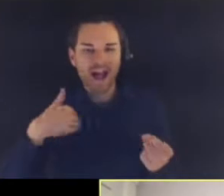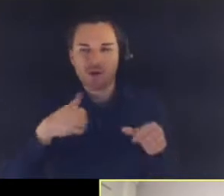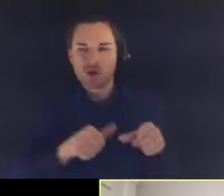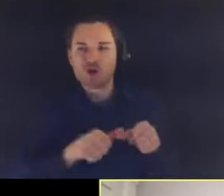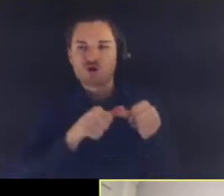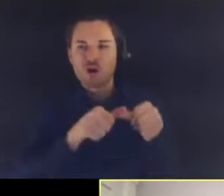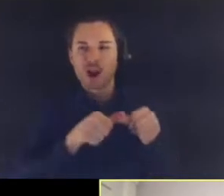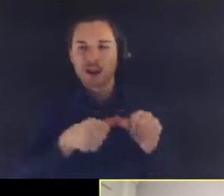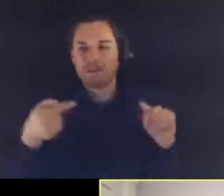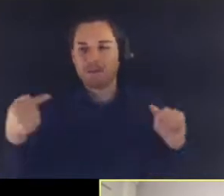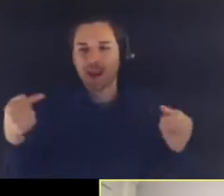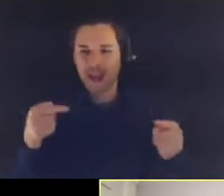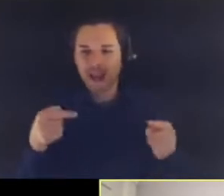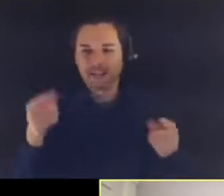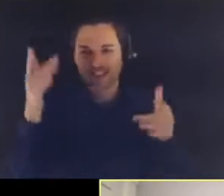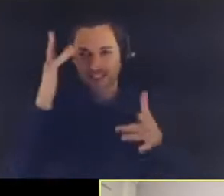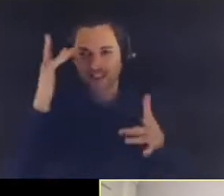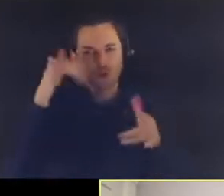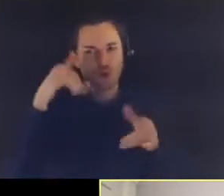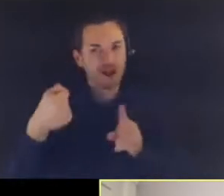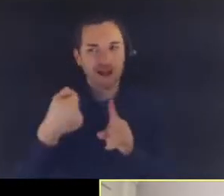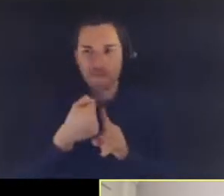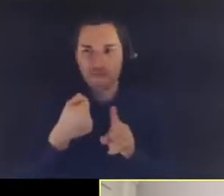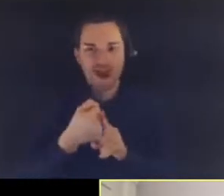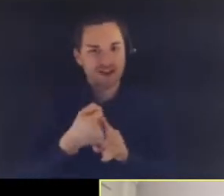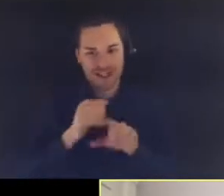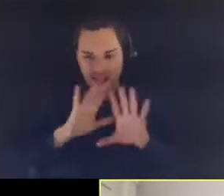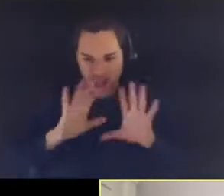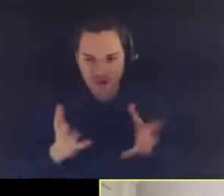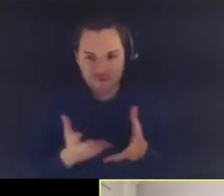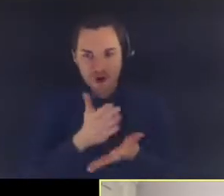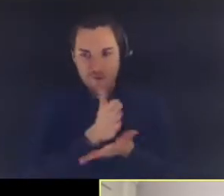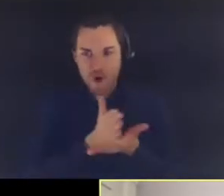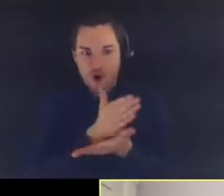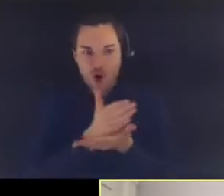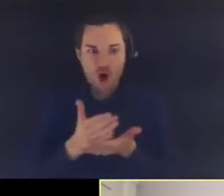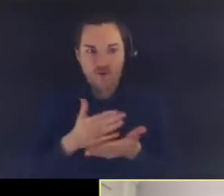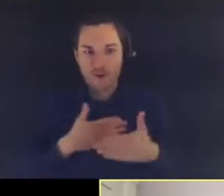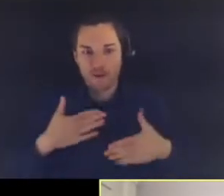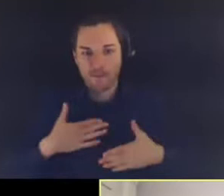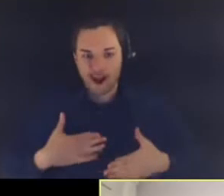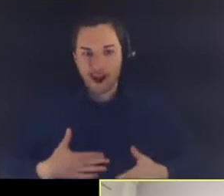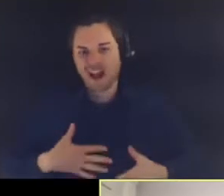of my body and there is also other stuff that goes with it too. So, it is complex and not